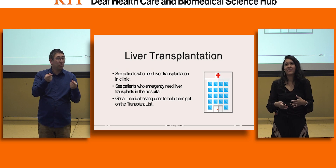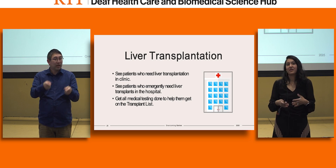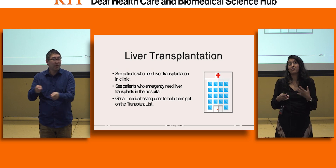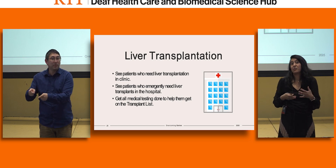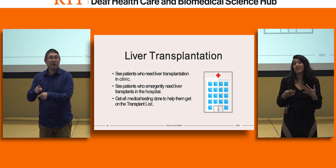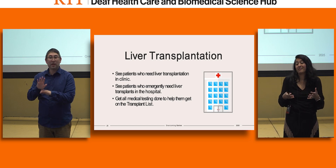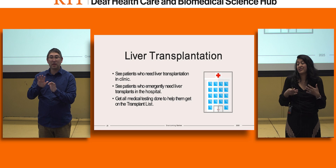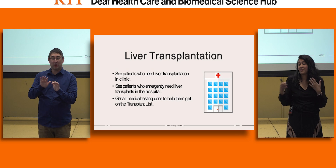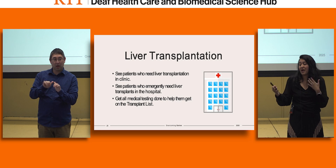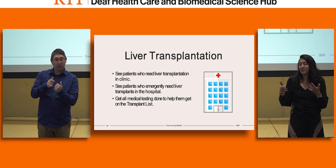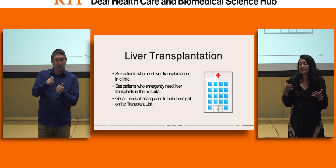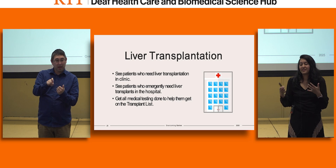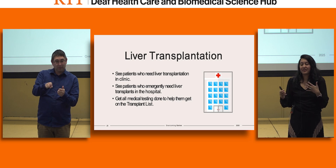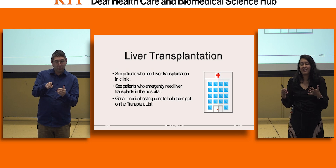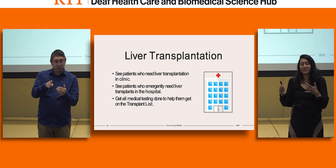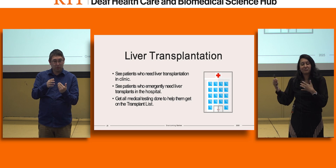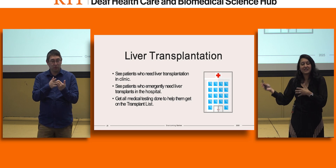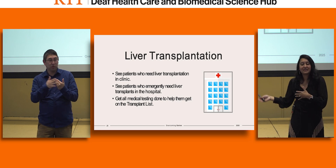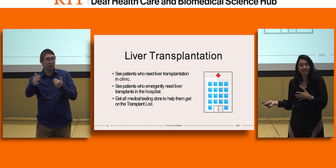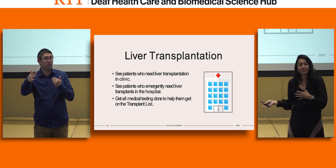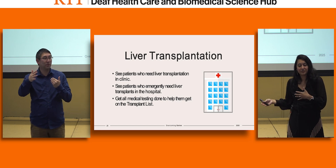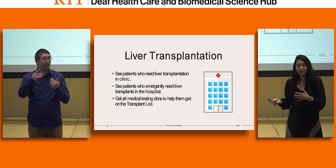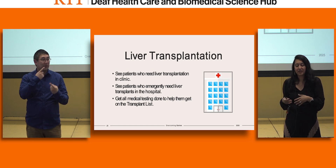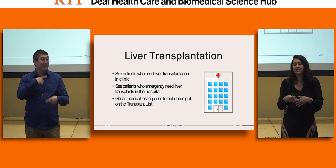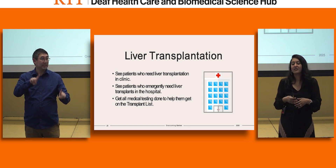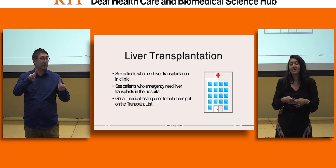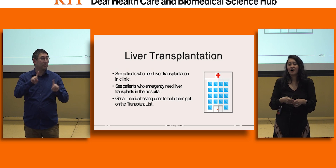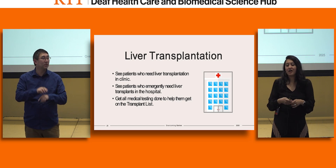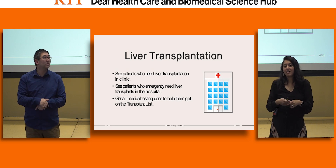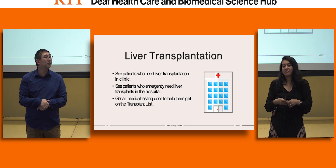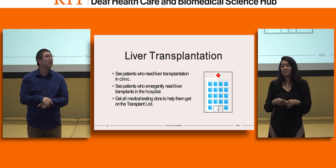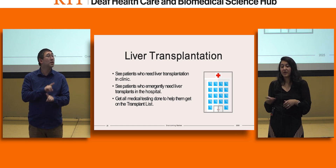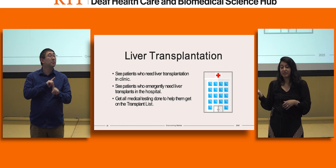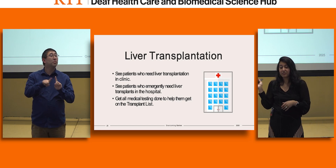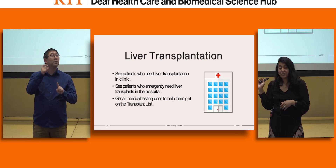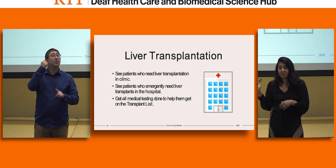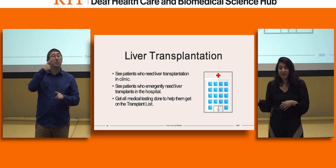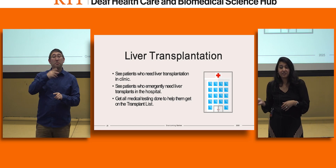and how fit they have to be to get through it, but what my job--